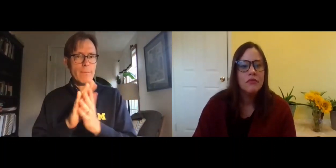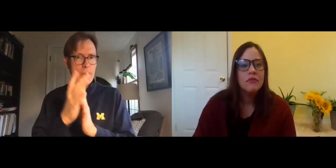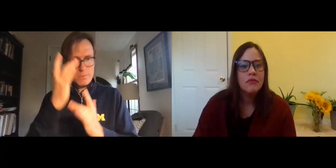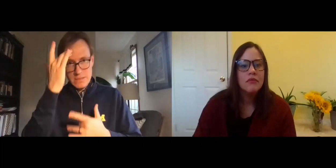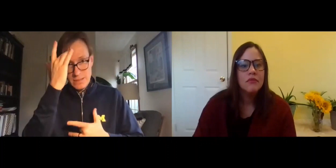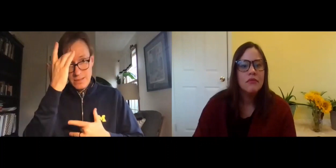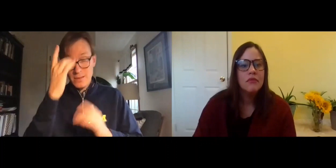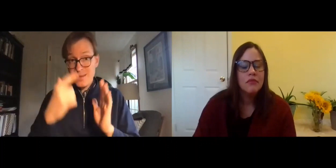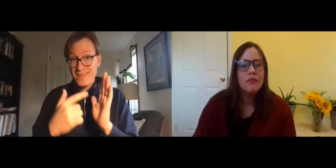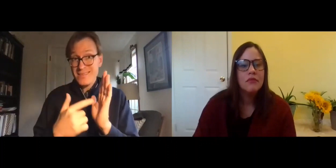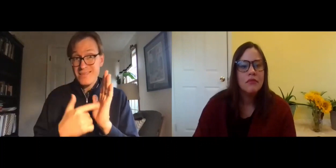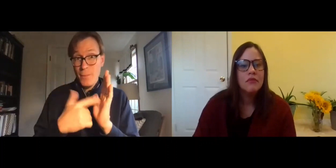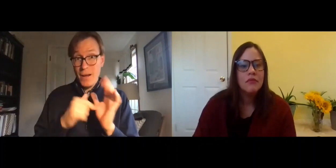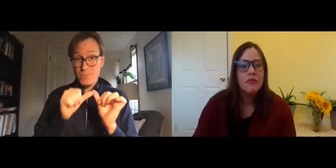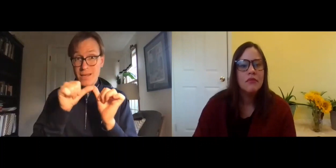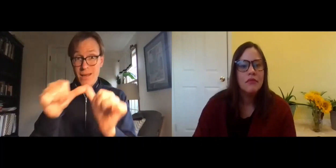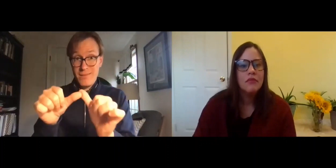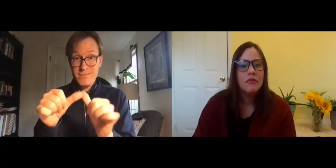2 to 5 days for that person to them become sick.